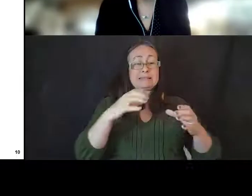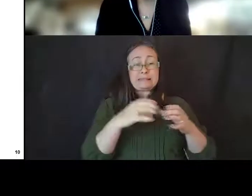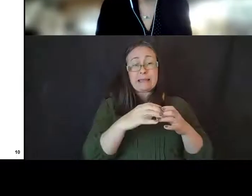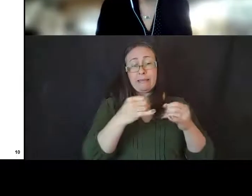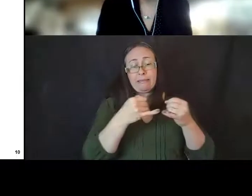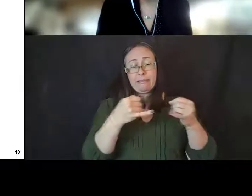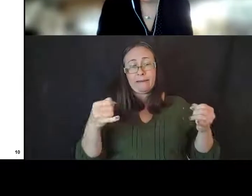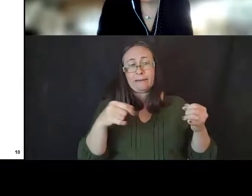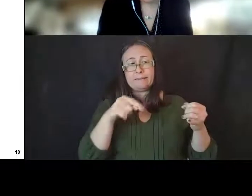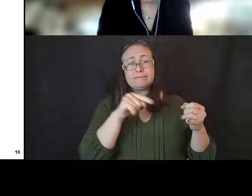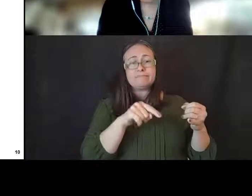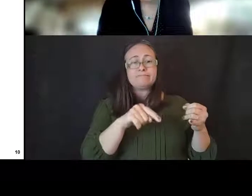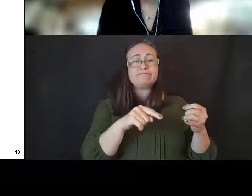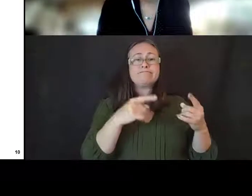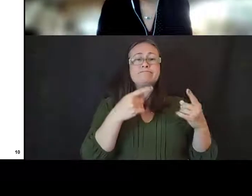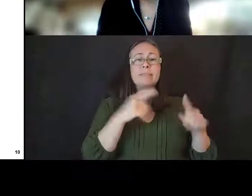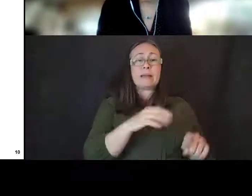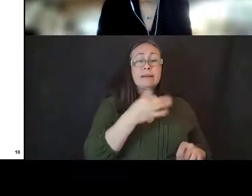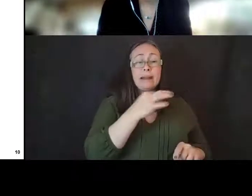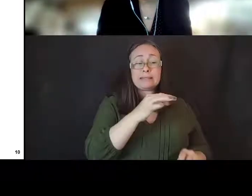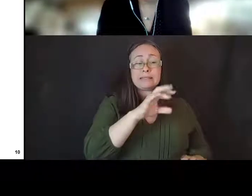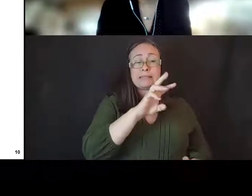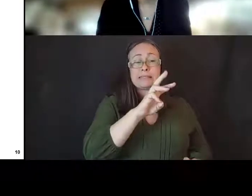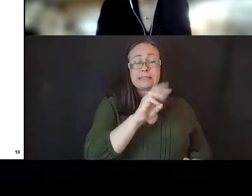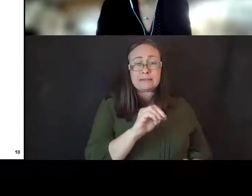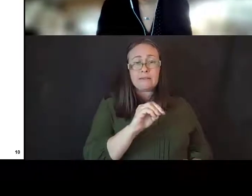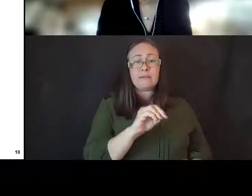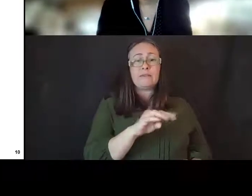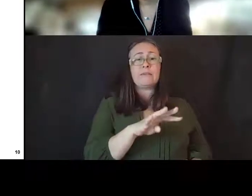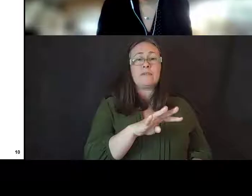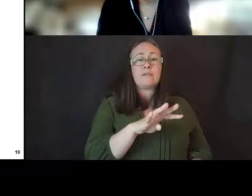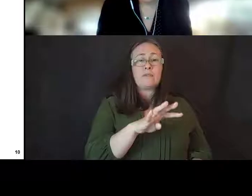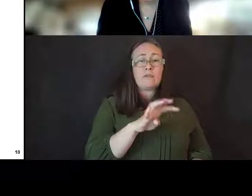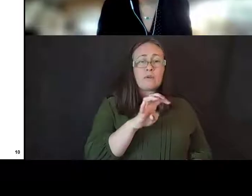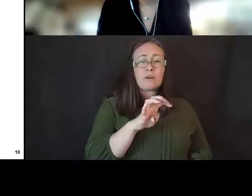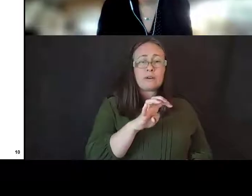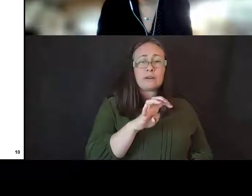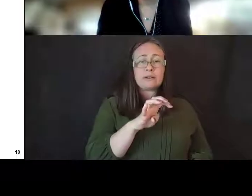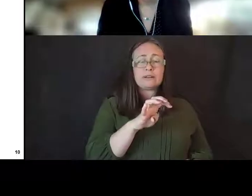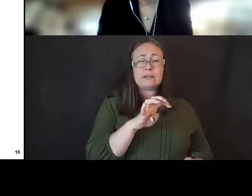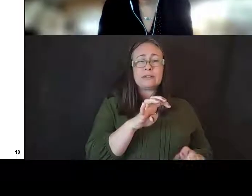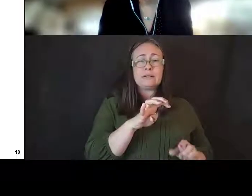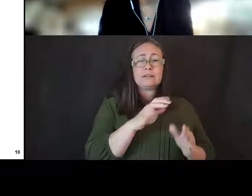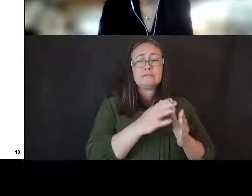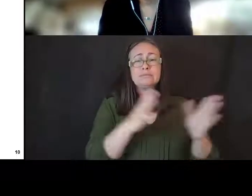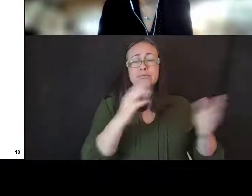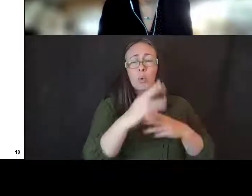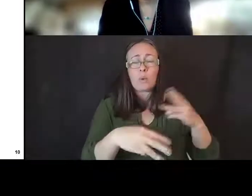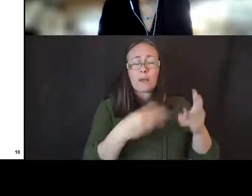So since the 1960s, more than 400 widely used cell lines worldwide have been shown to have been misidentified,